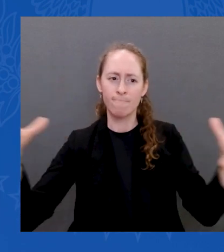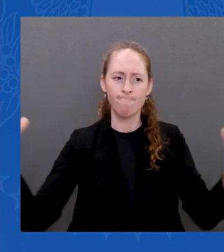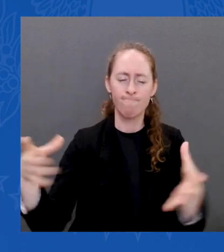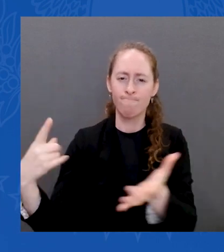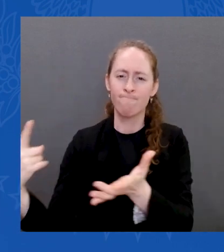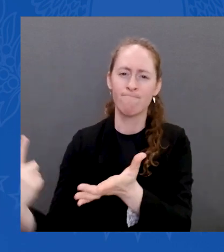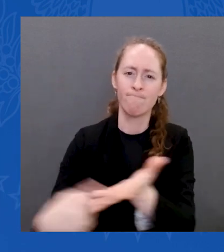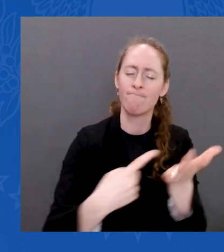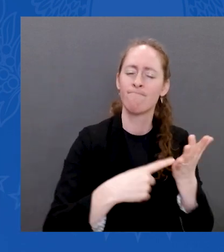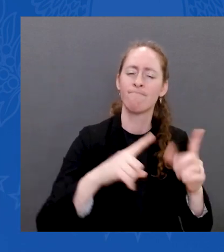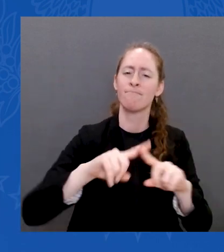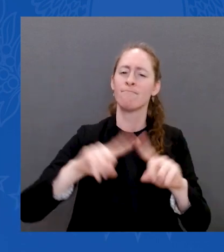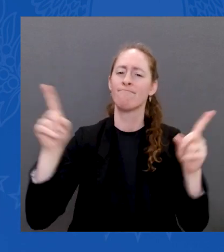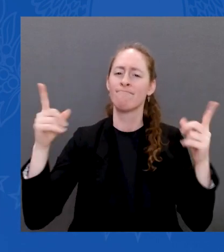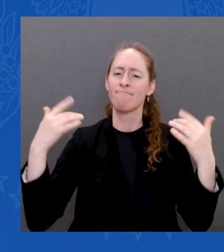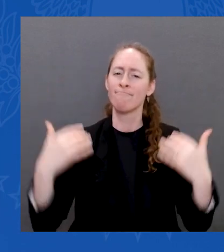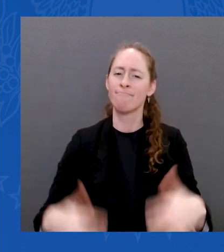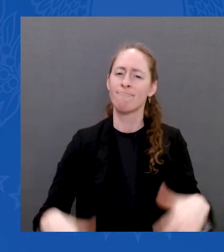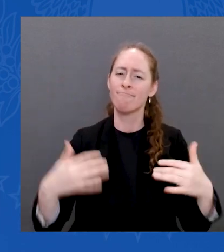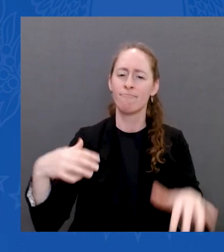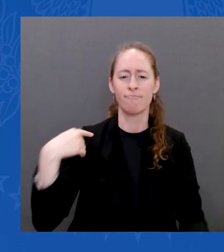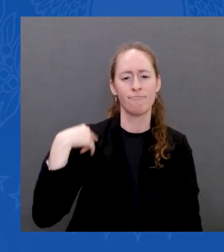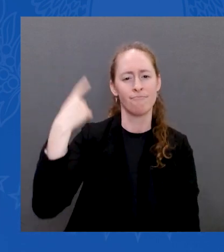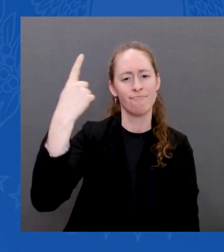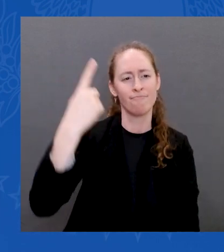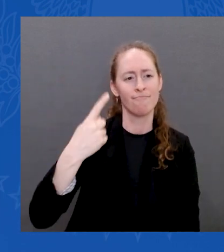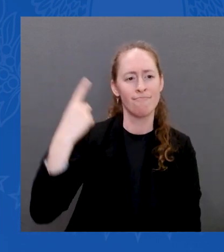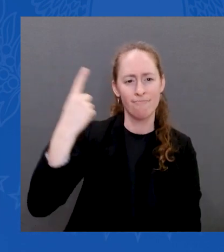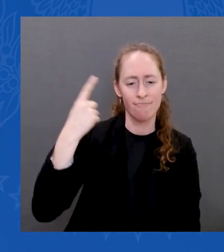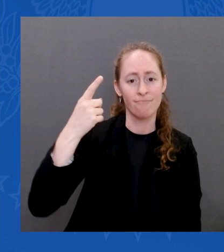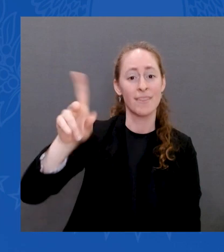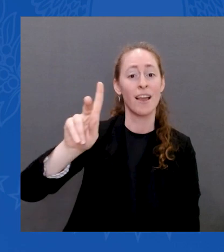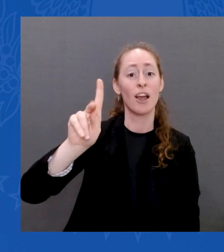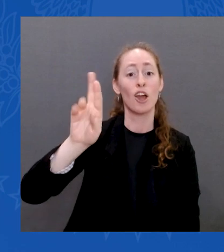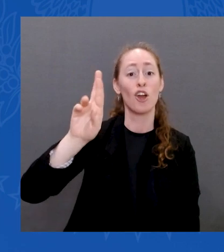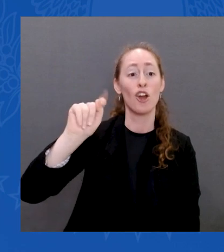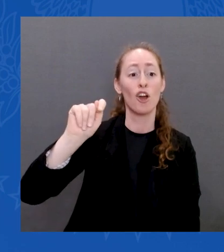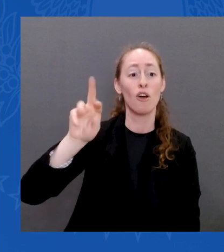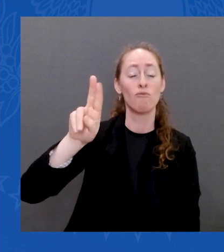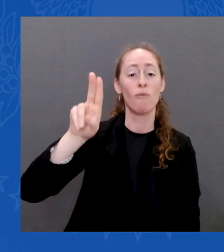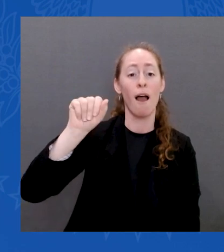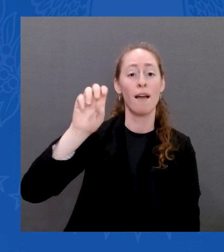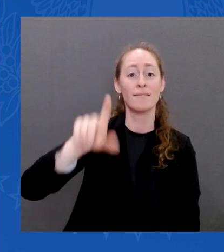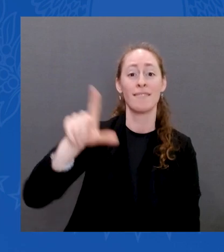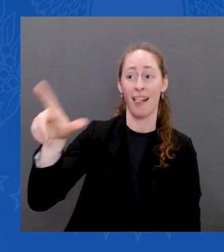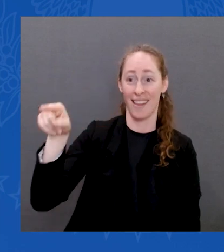Kurt Russell, our National Teacher of the Year, helps students find a sense of self